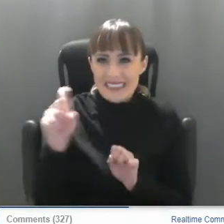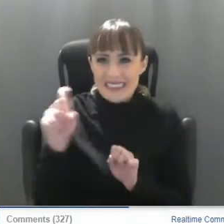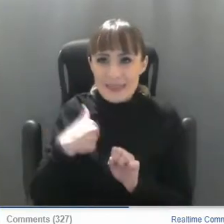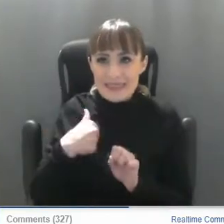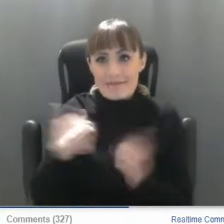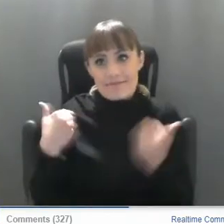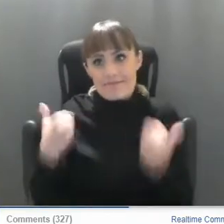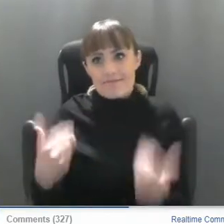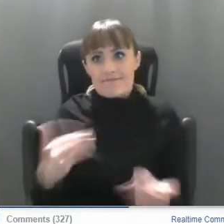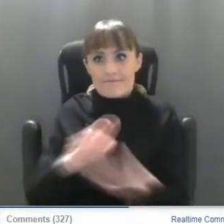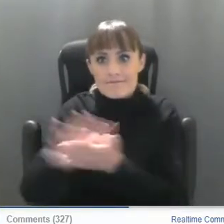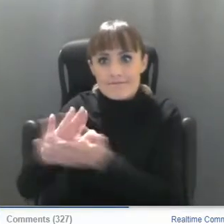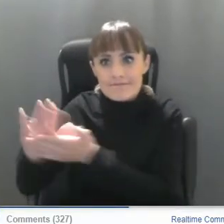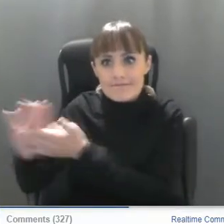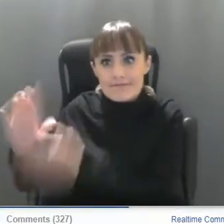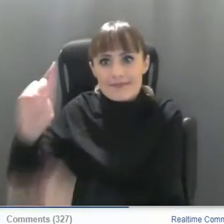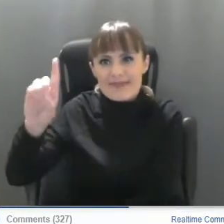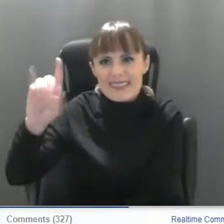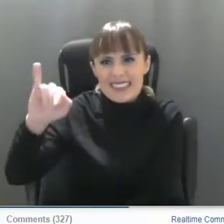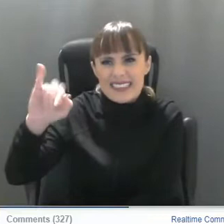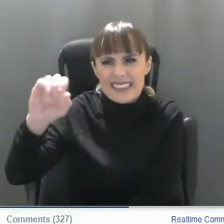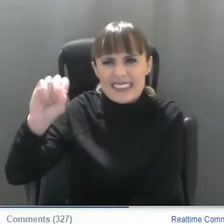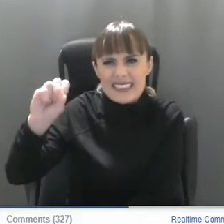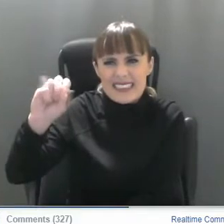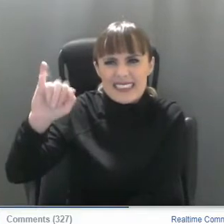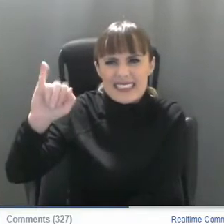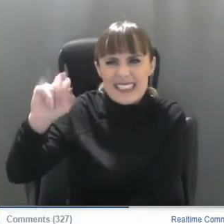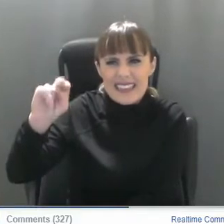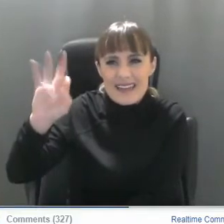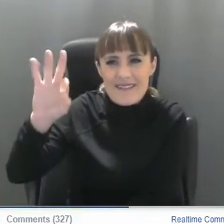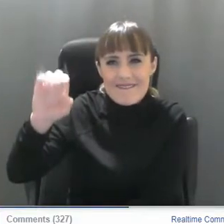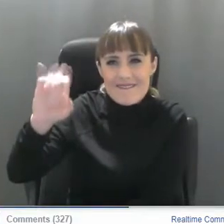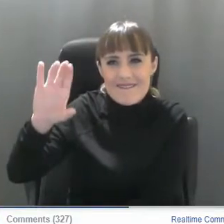staff disinfecting high-touch areas. I just wanted to walk you through what